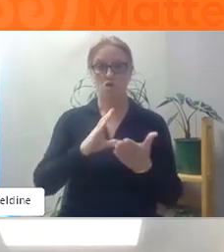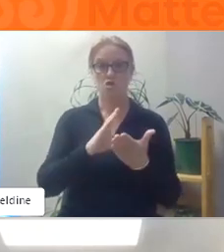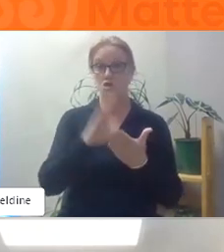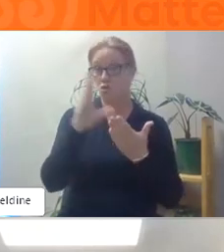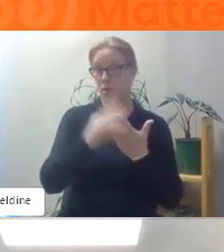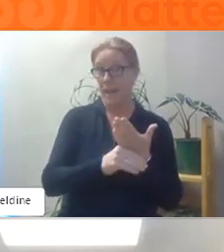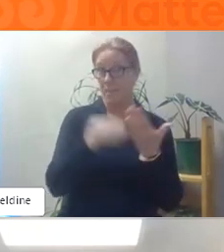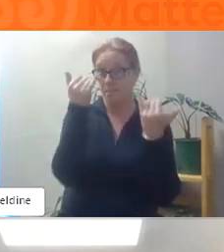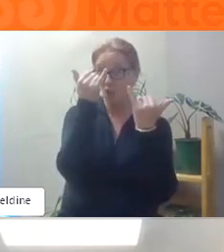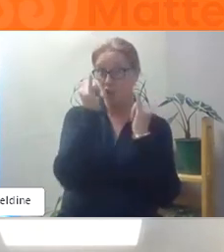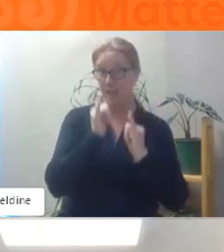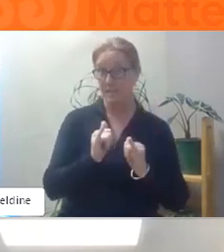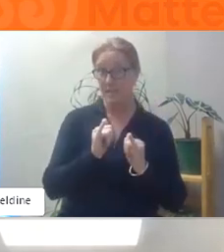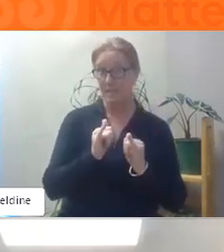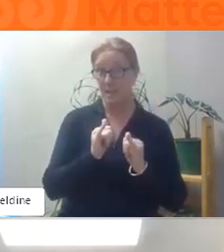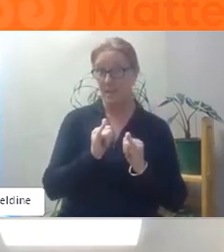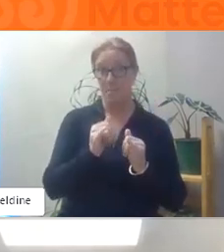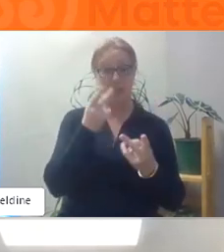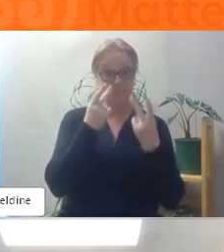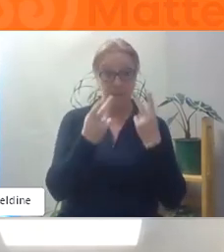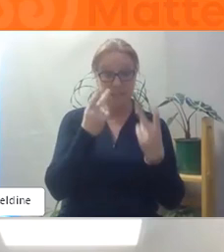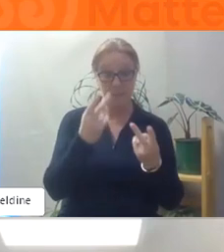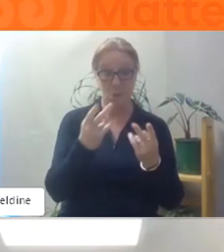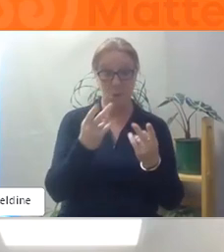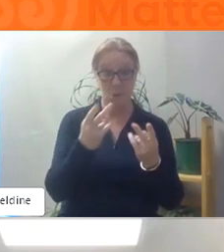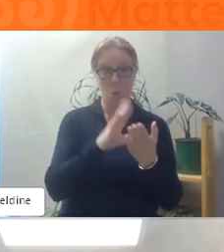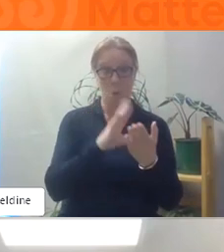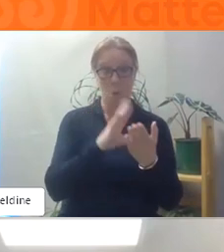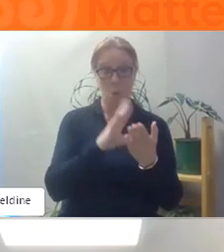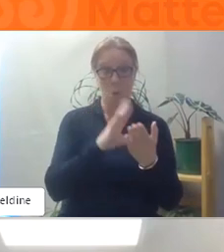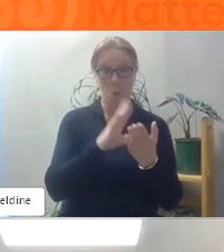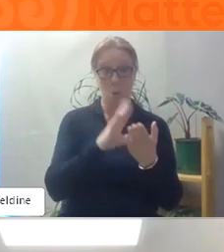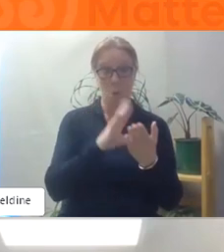being visible in the curriculum and in the resources that we use.